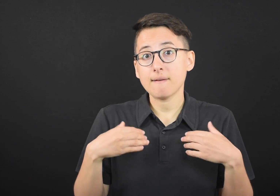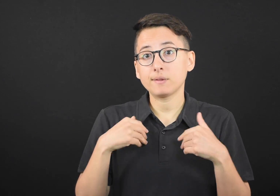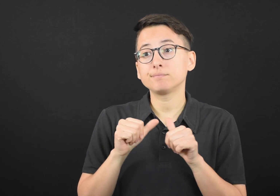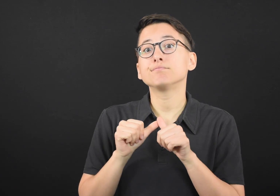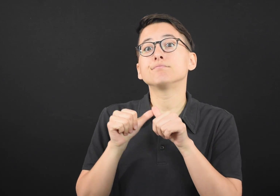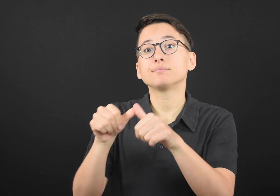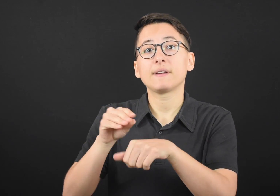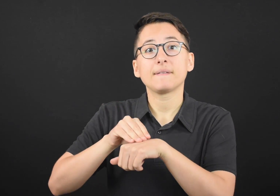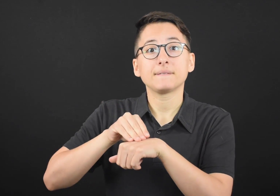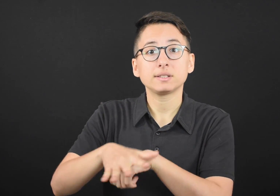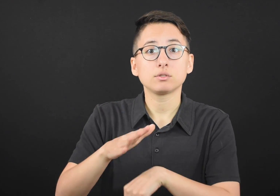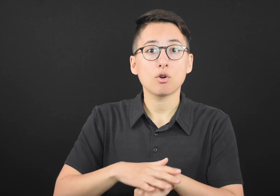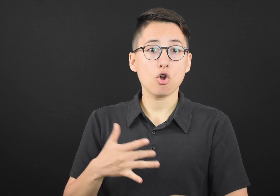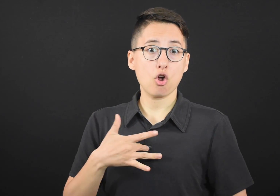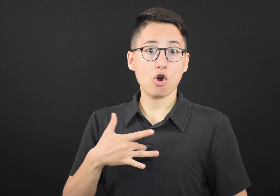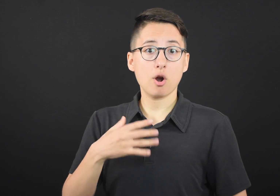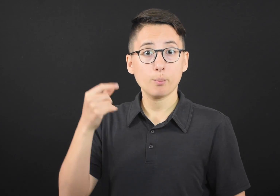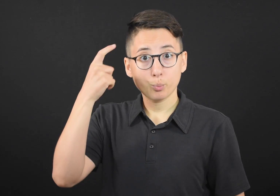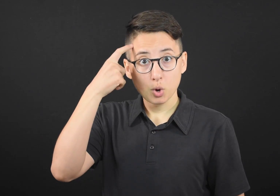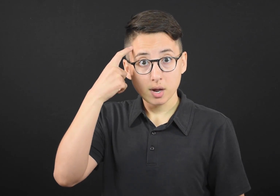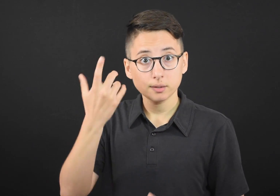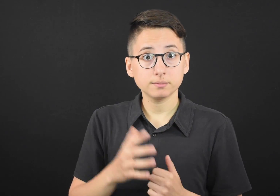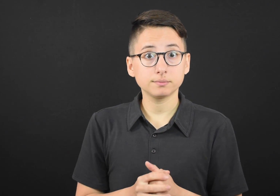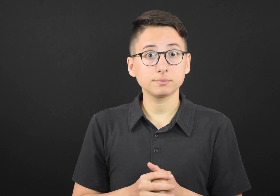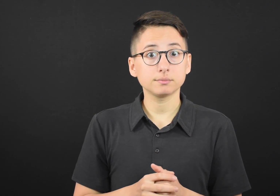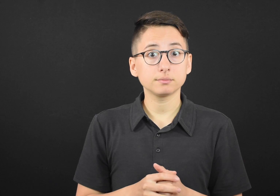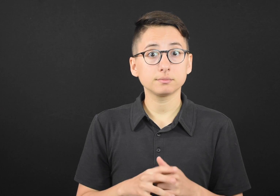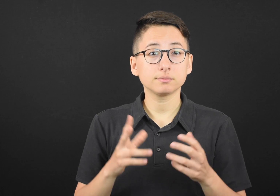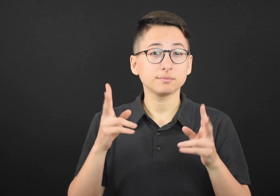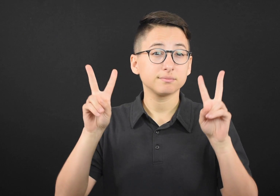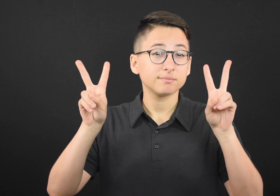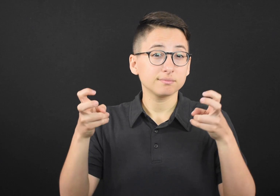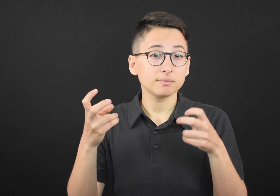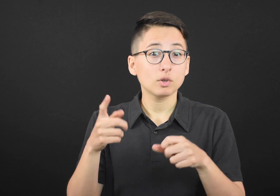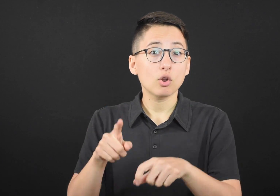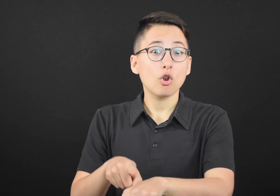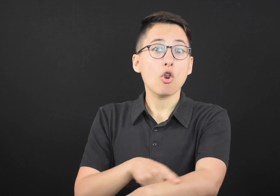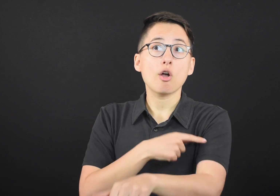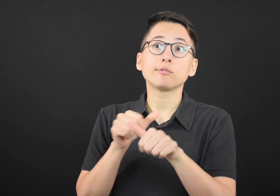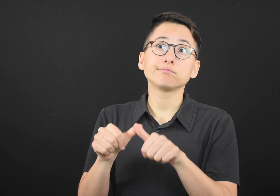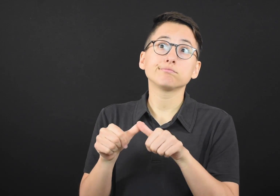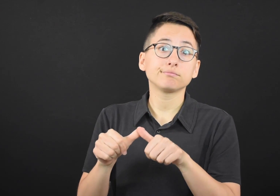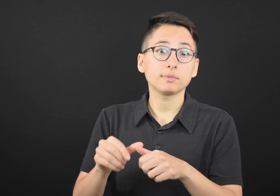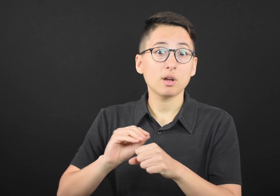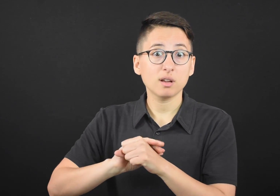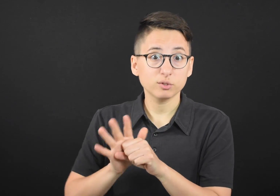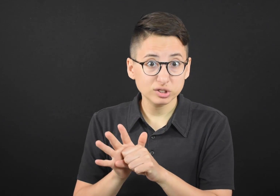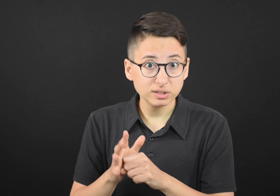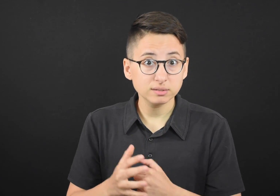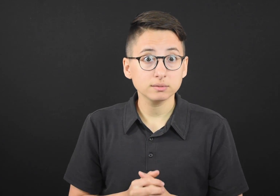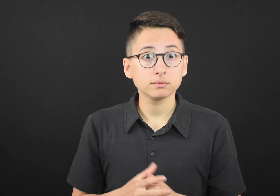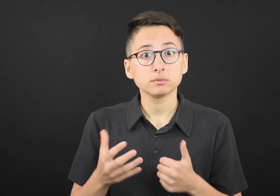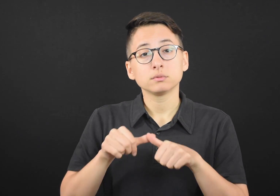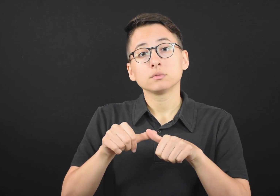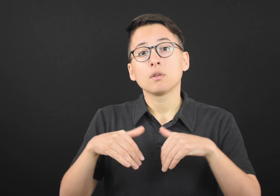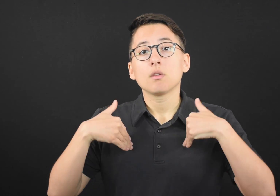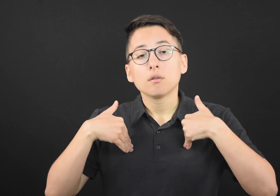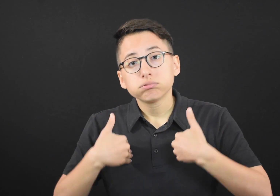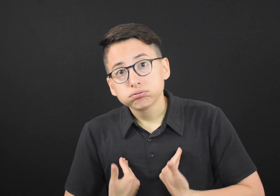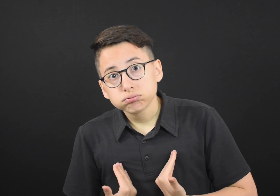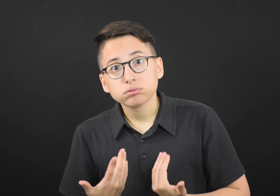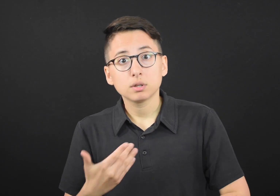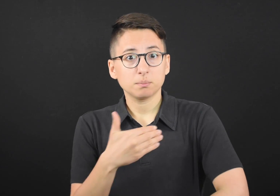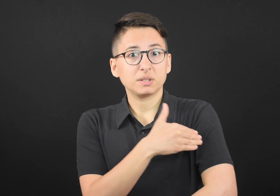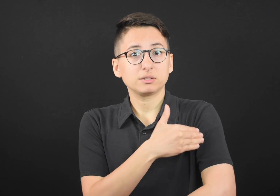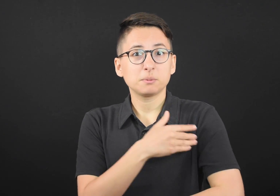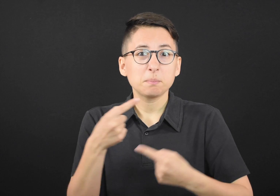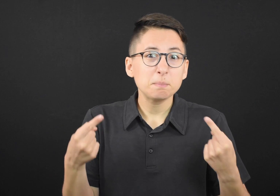long term effects on the heart and brain, or “long COVID” with persistent fatigue,